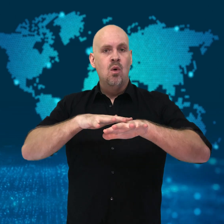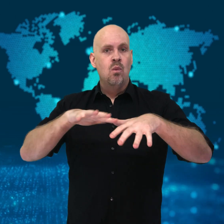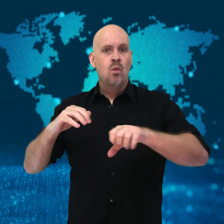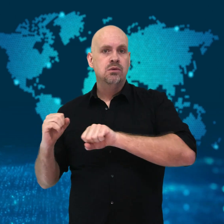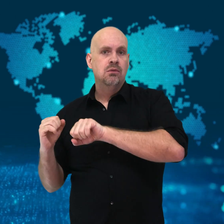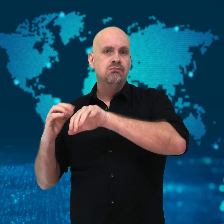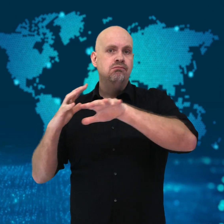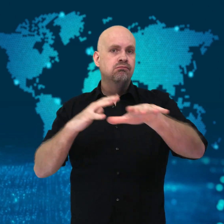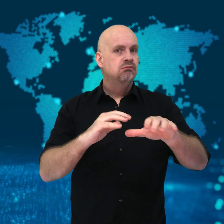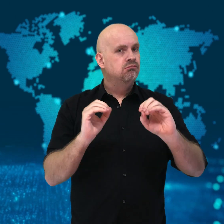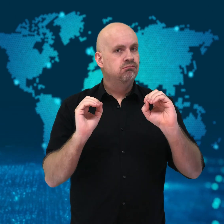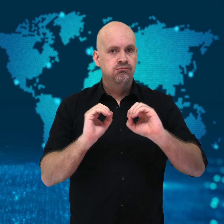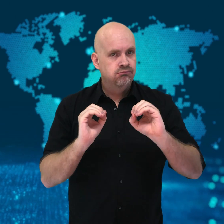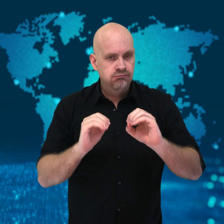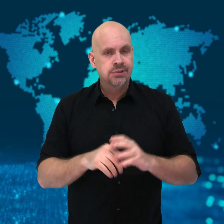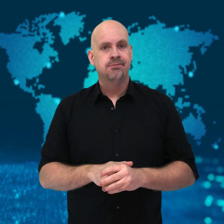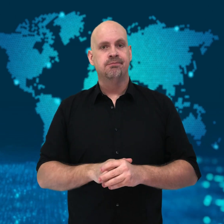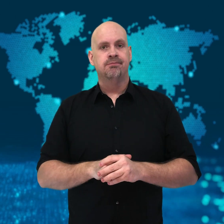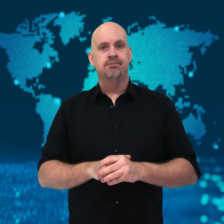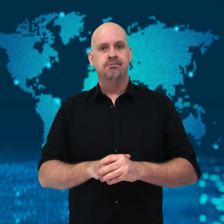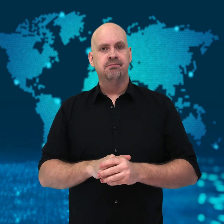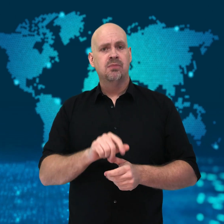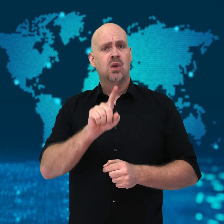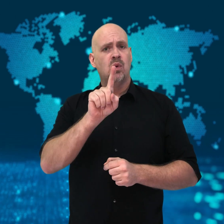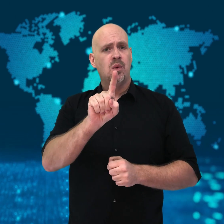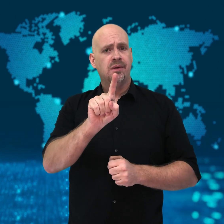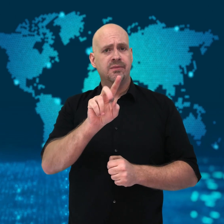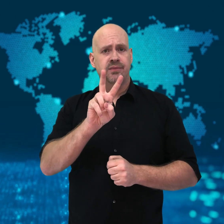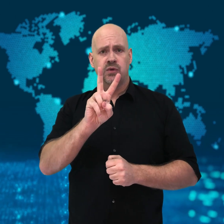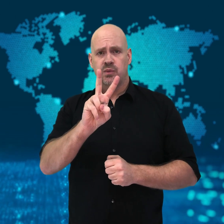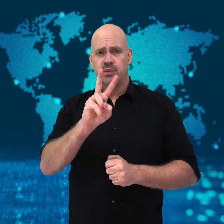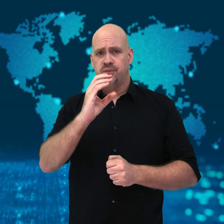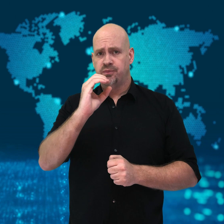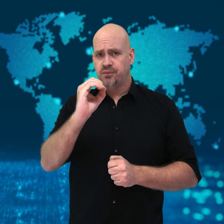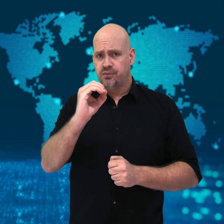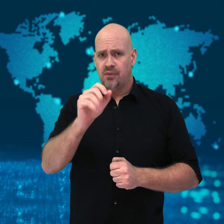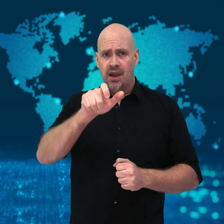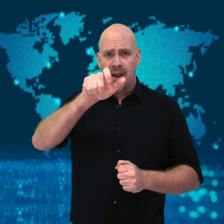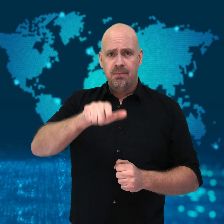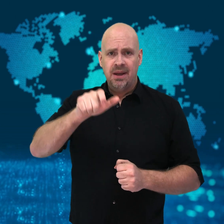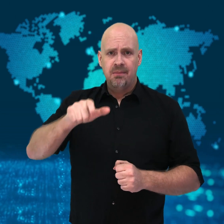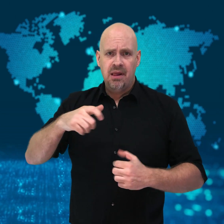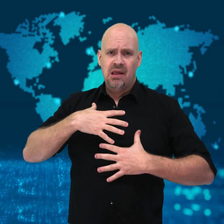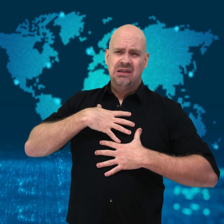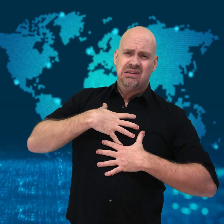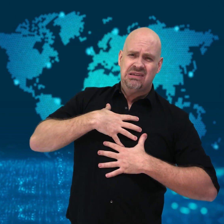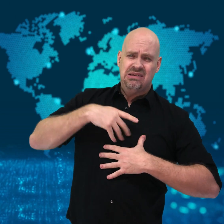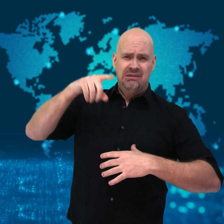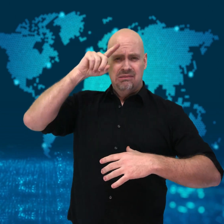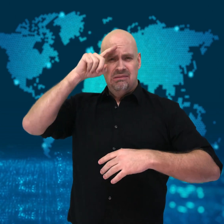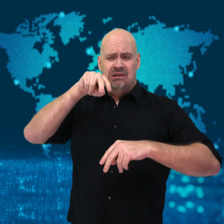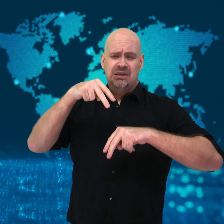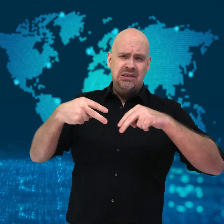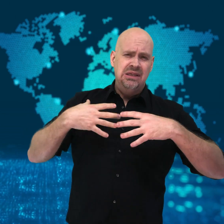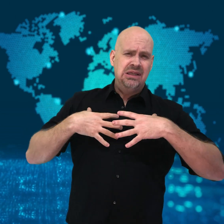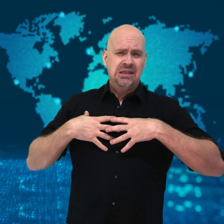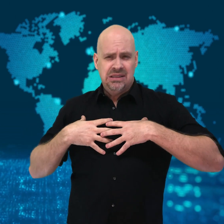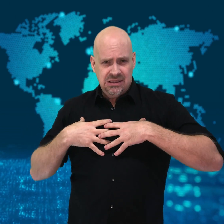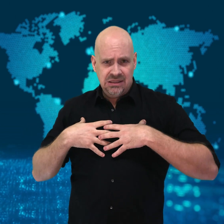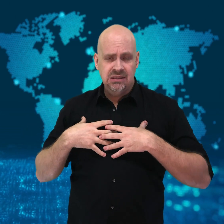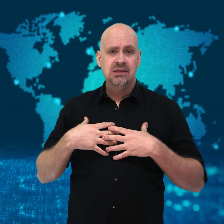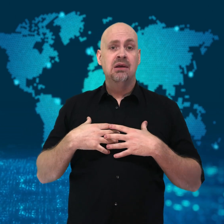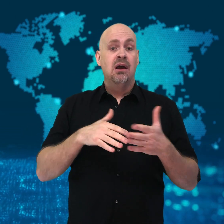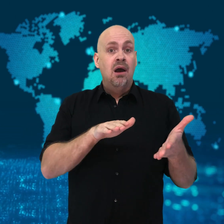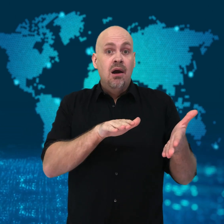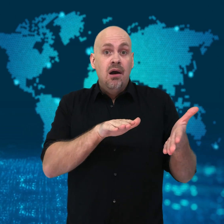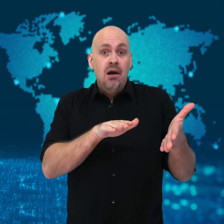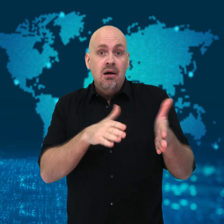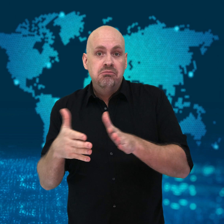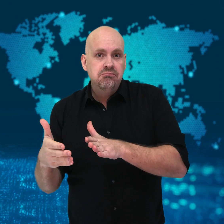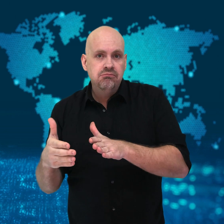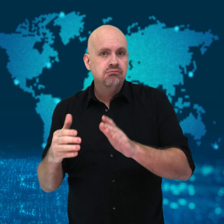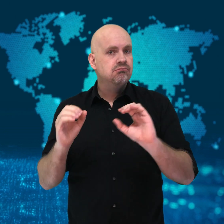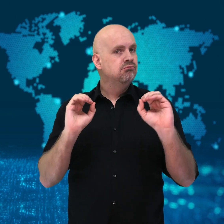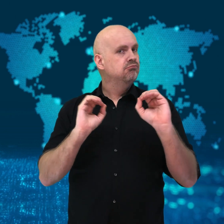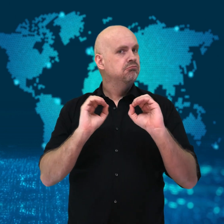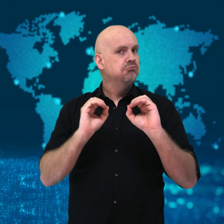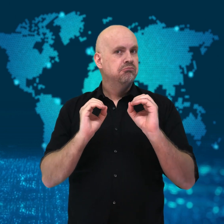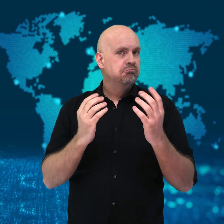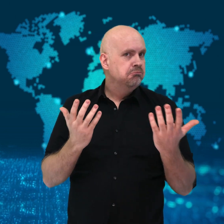So far, 120 people have been injured and no deaths have been reported.